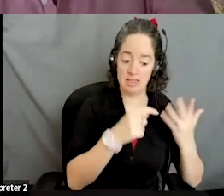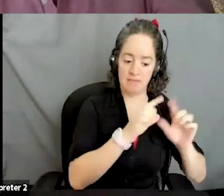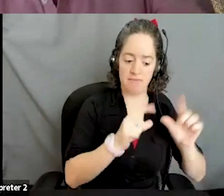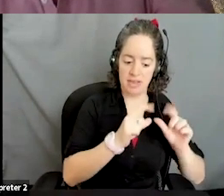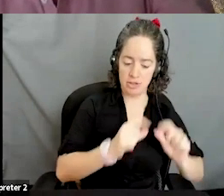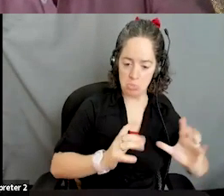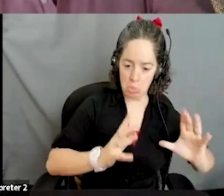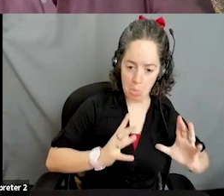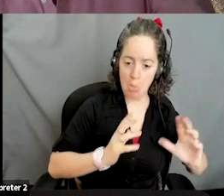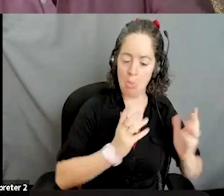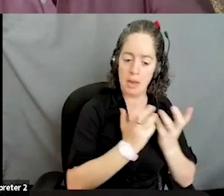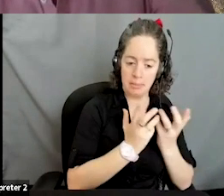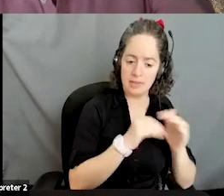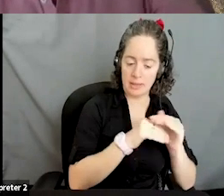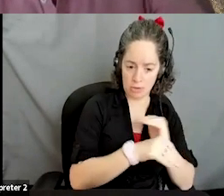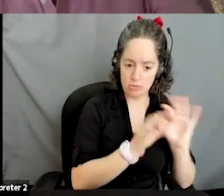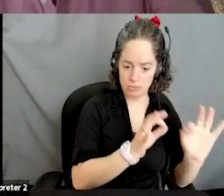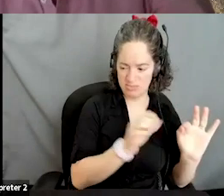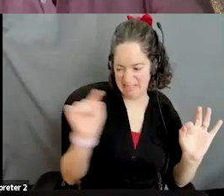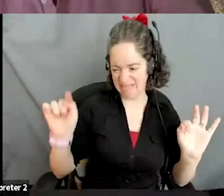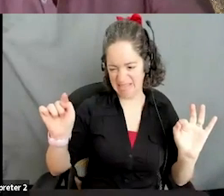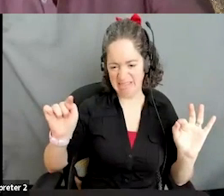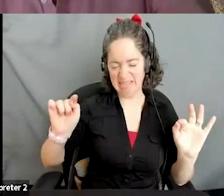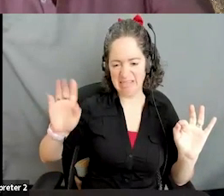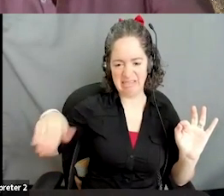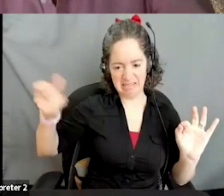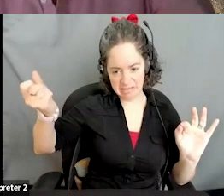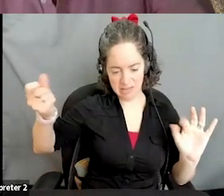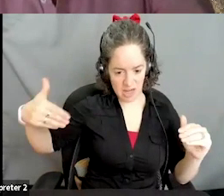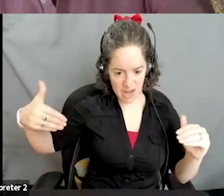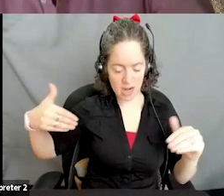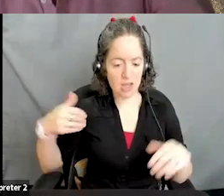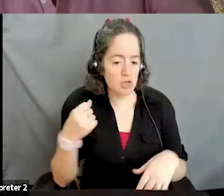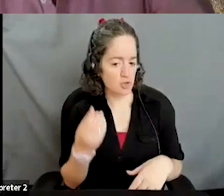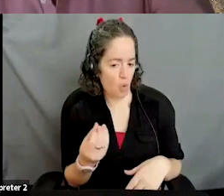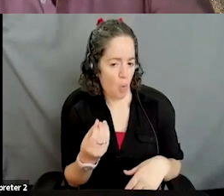This leads me to a question of, are you putting any notices in the admin